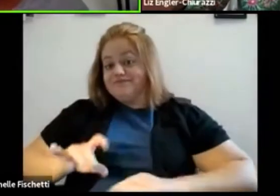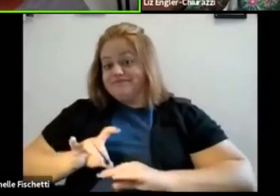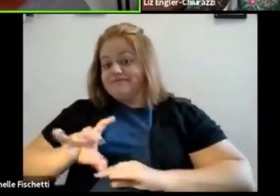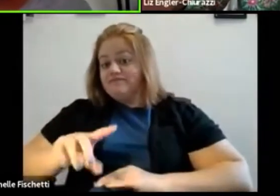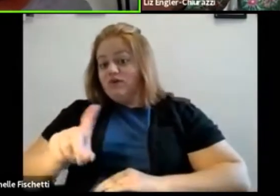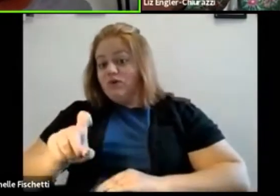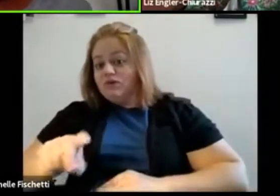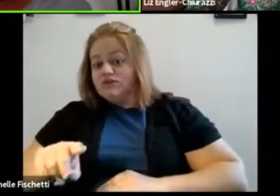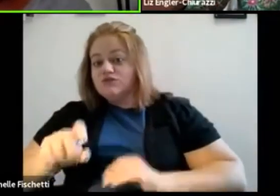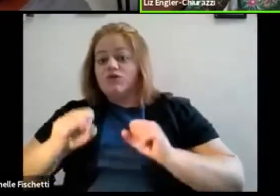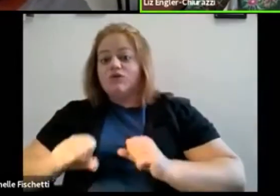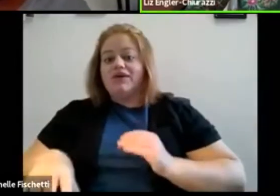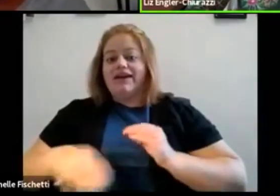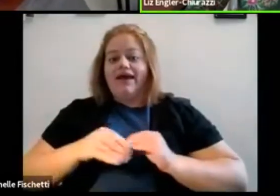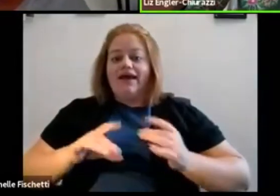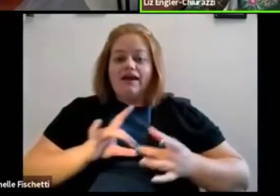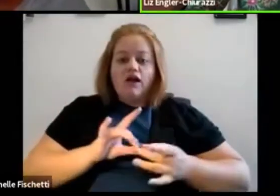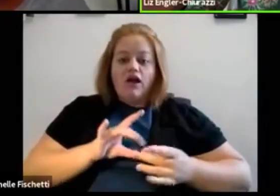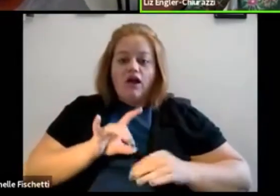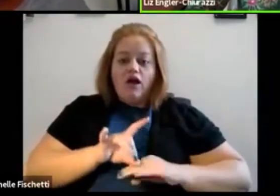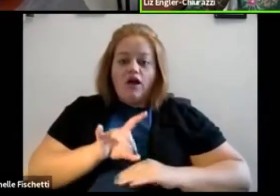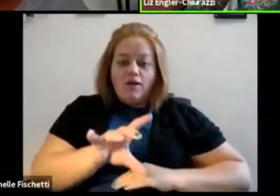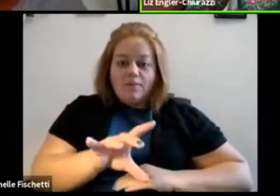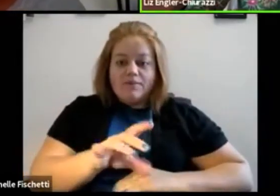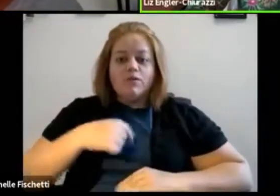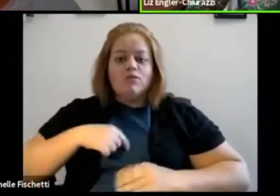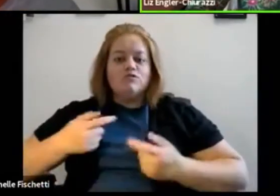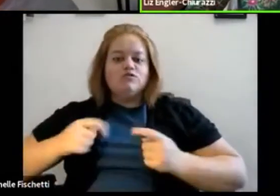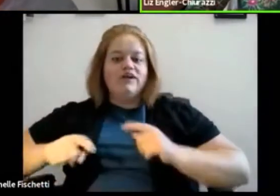to leave a comment and we will try to answer those later on.